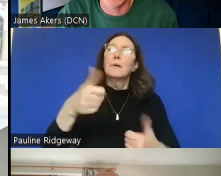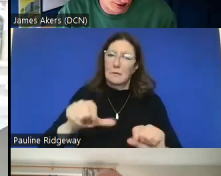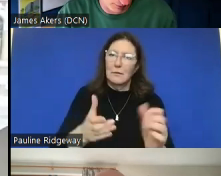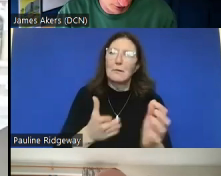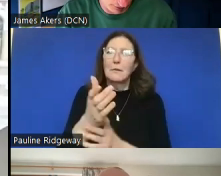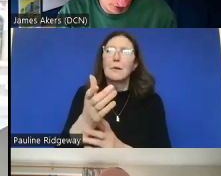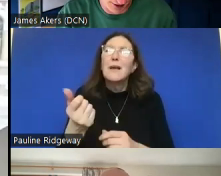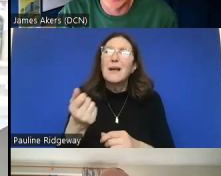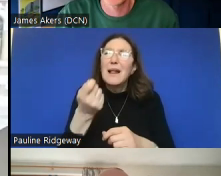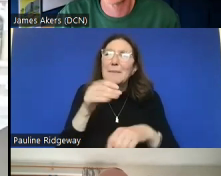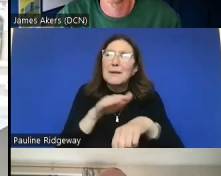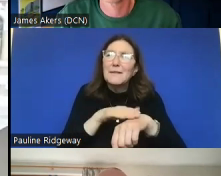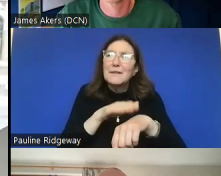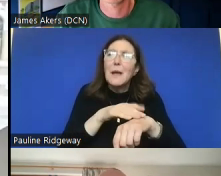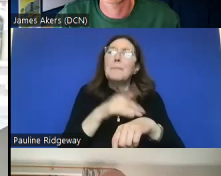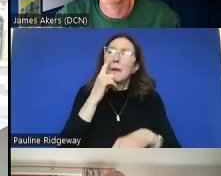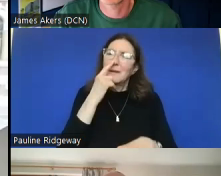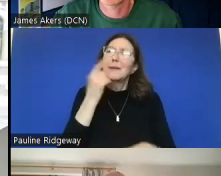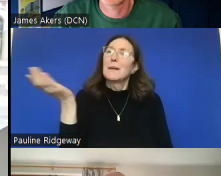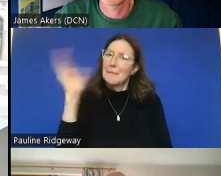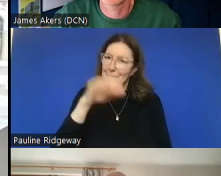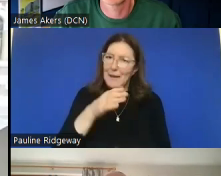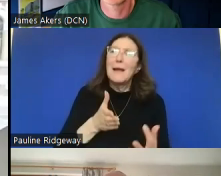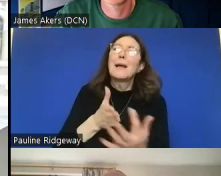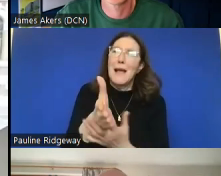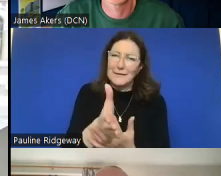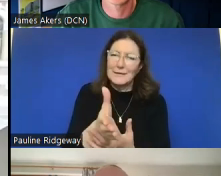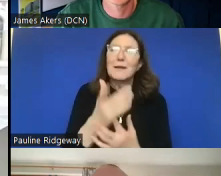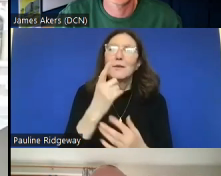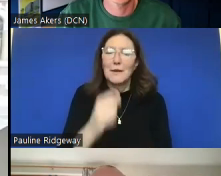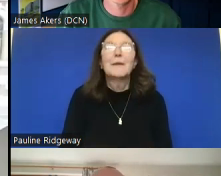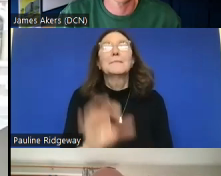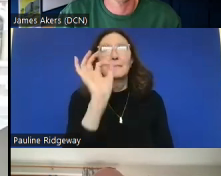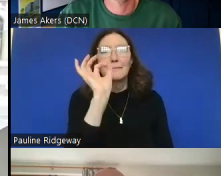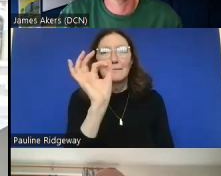so it is possible, yes. Excellent. Regarding consent,